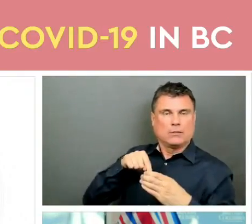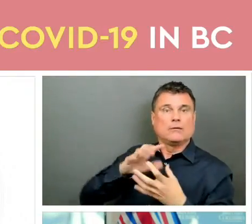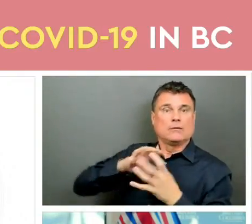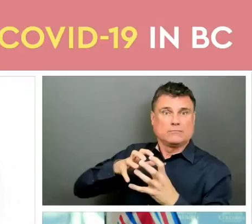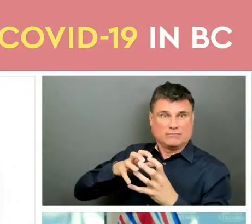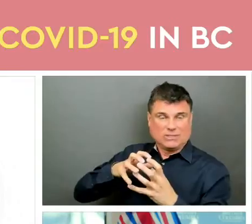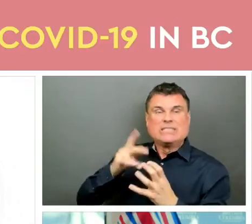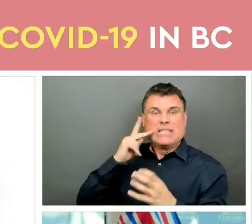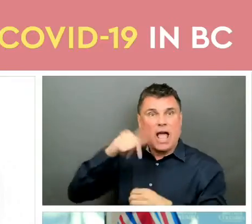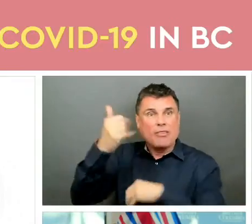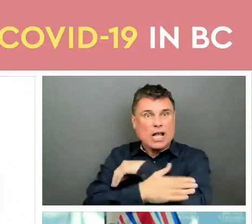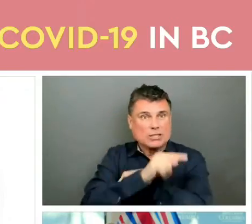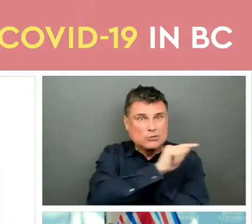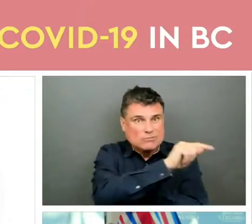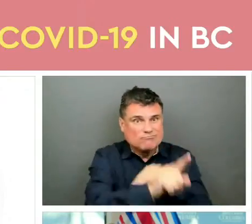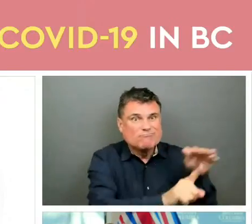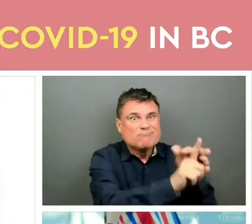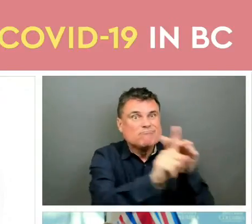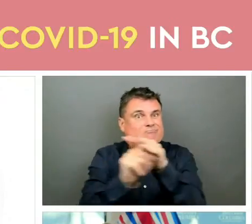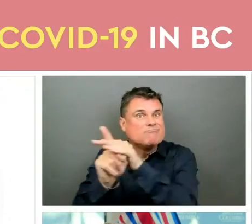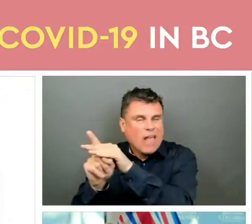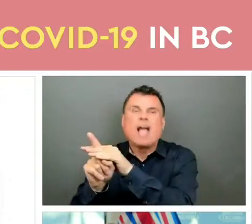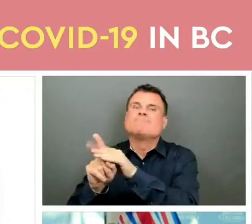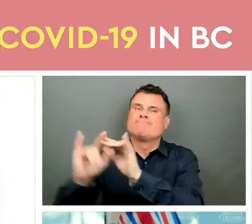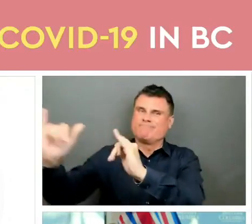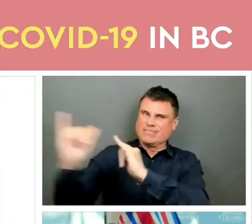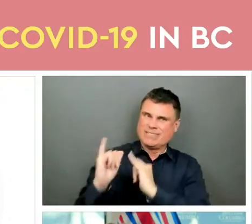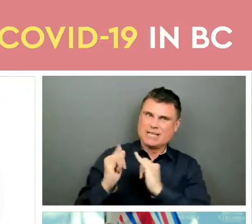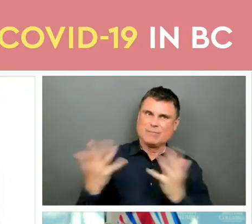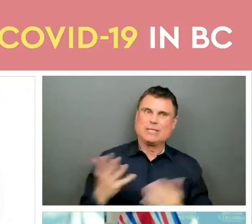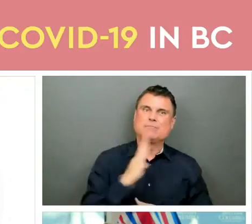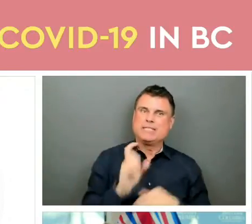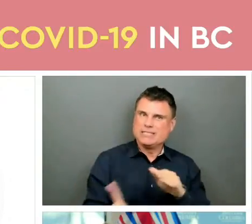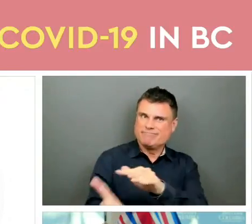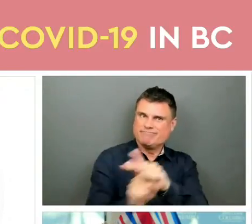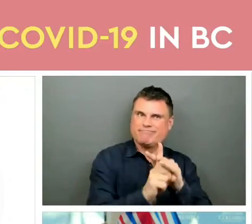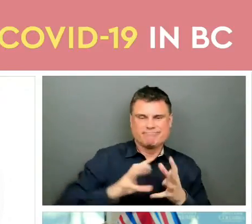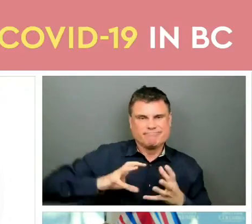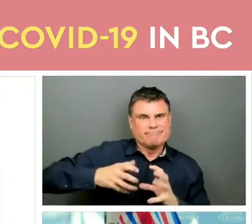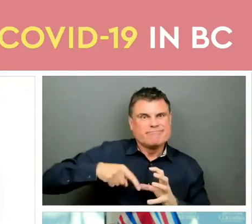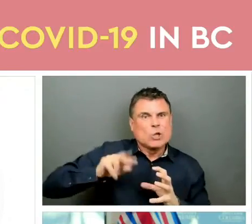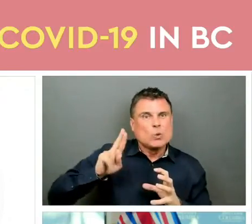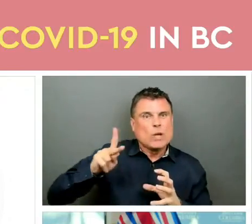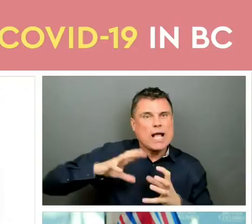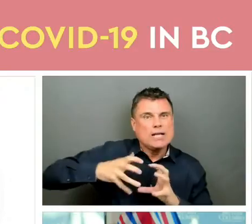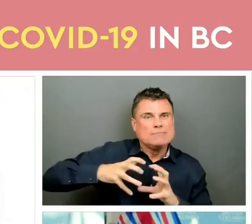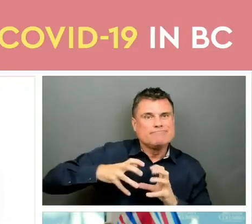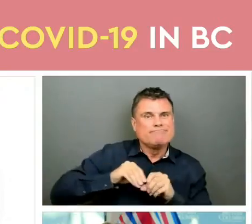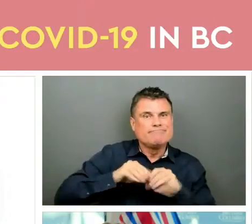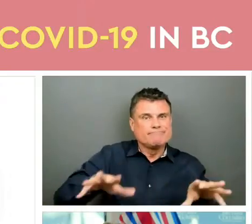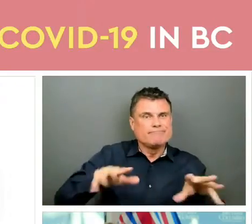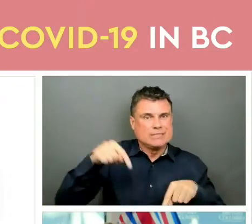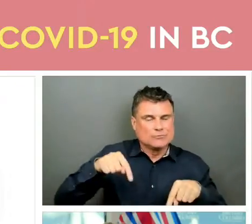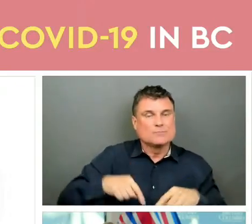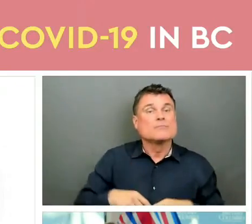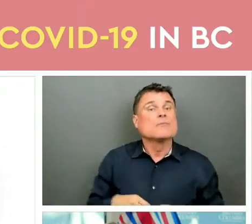things, the goal that we want in terms of what we are looking for with these variants of concern and surveillance